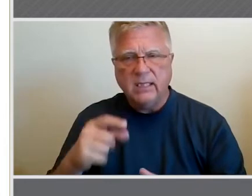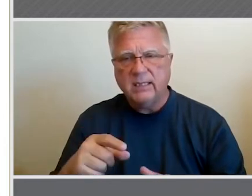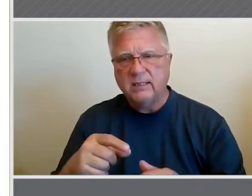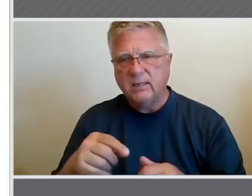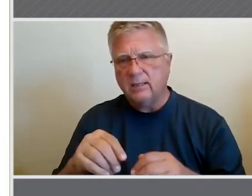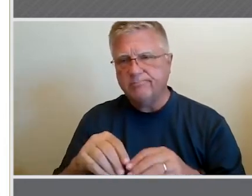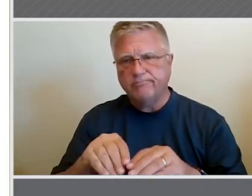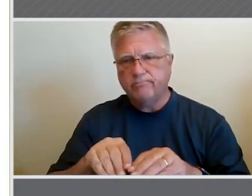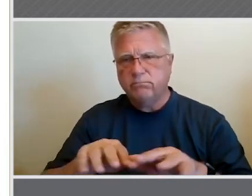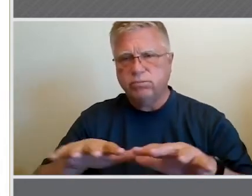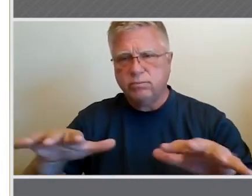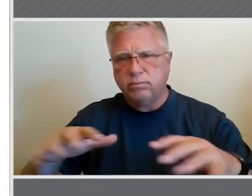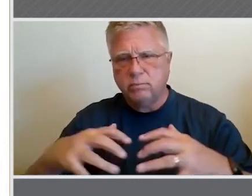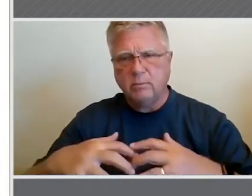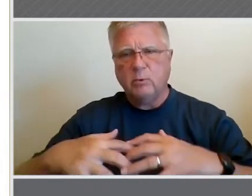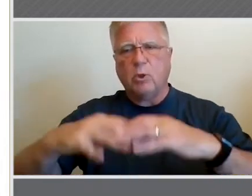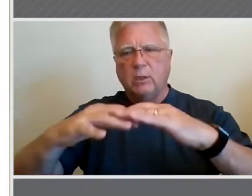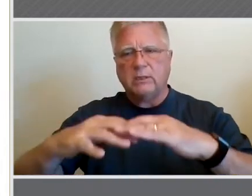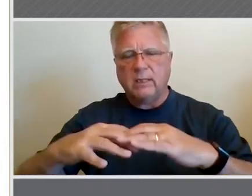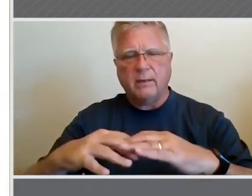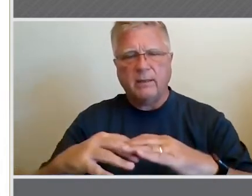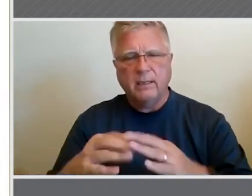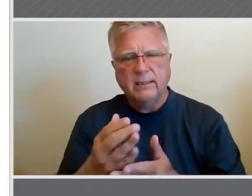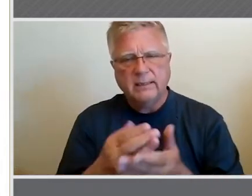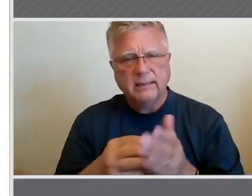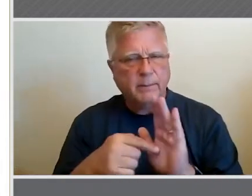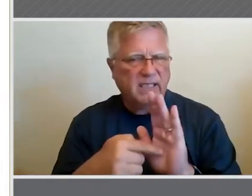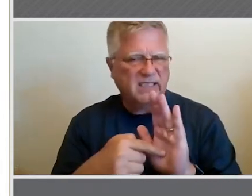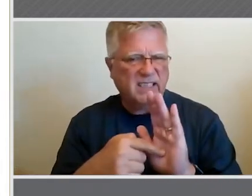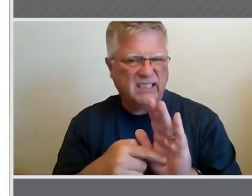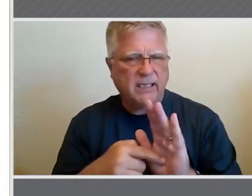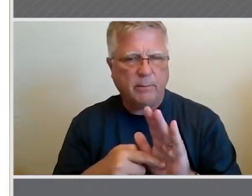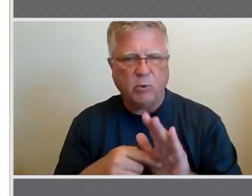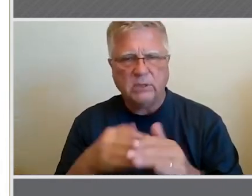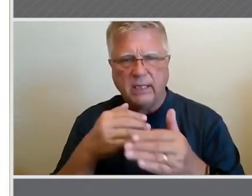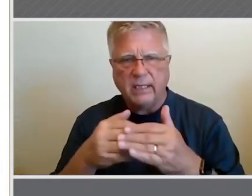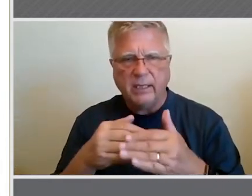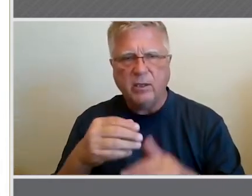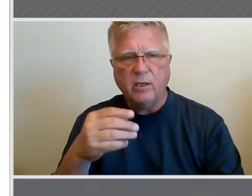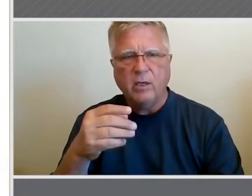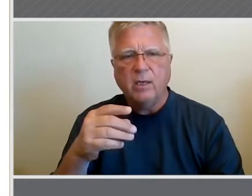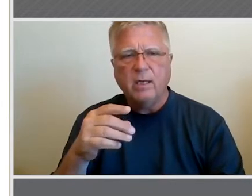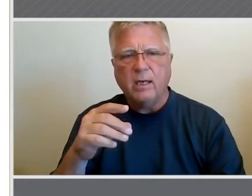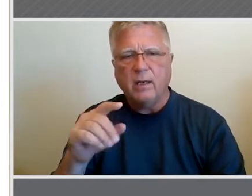of some of the initial work that's been completed, you know, the first or set on the hill districts really exciting.